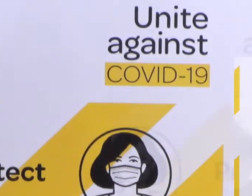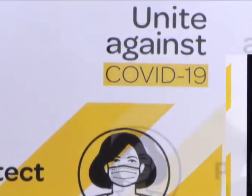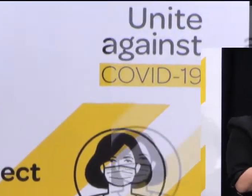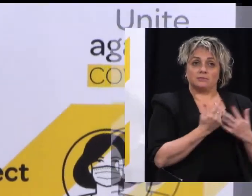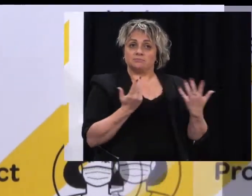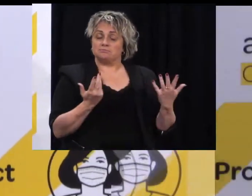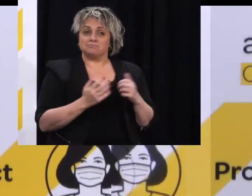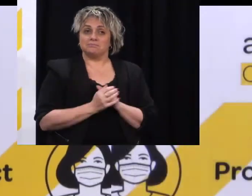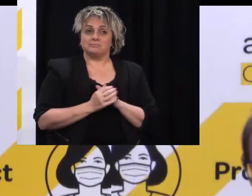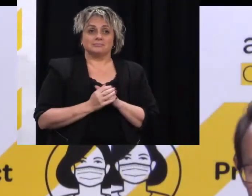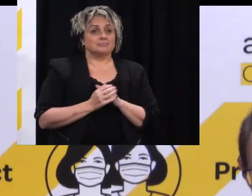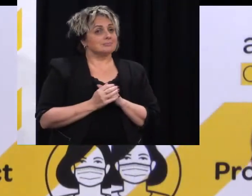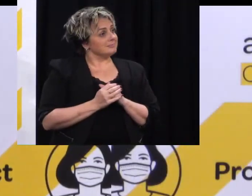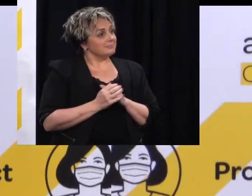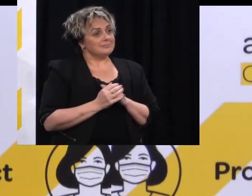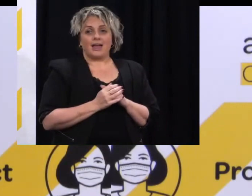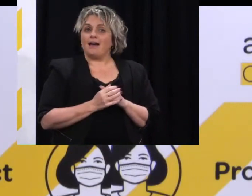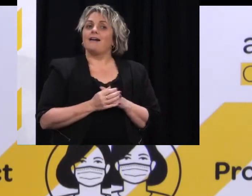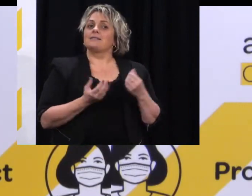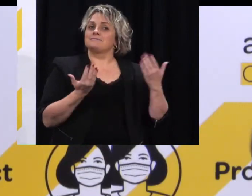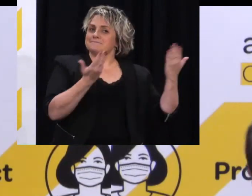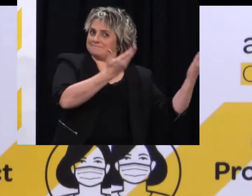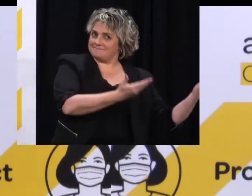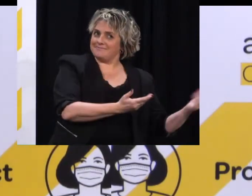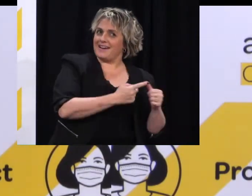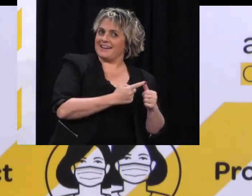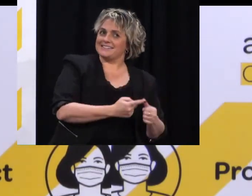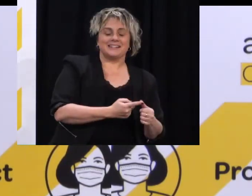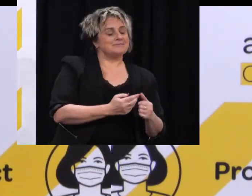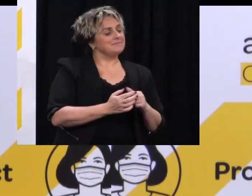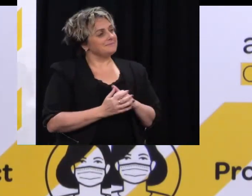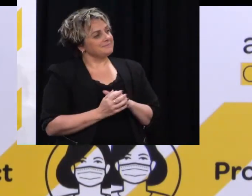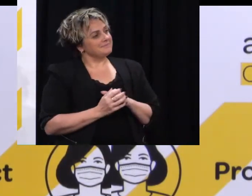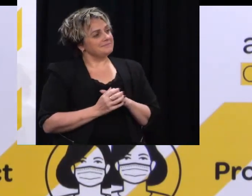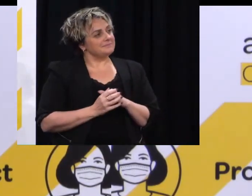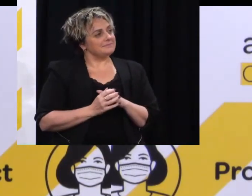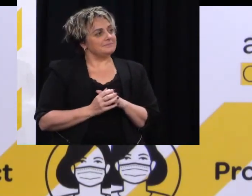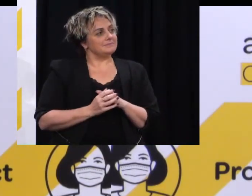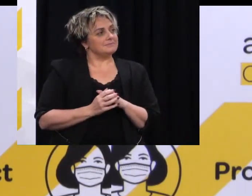breaching lockdowns by hosting and attending parties in the